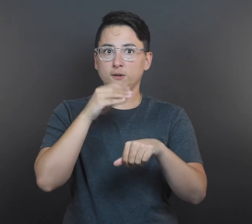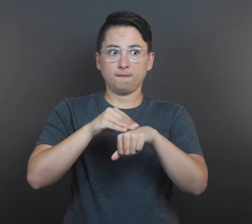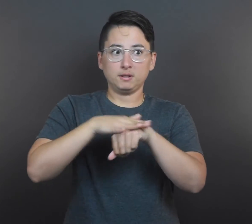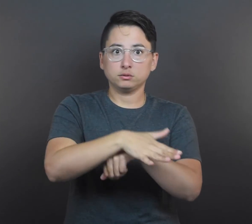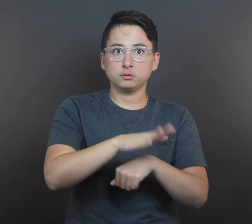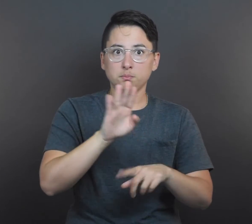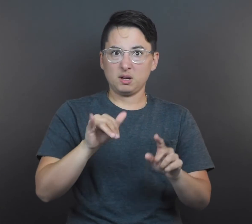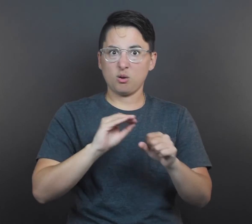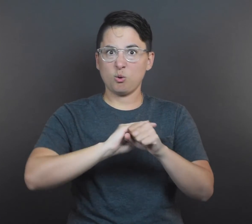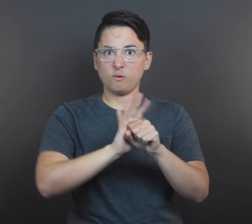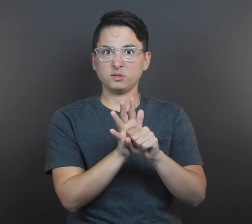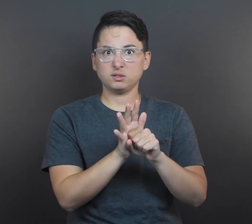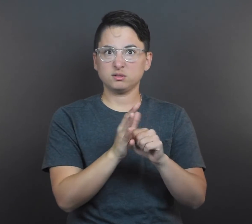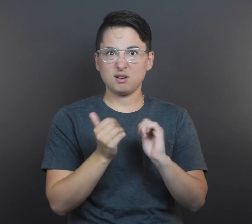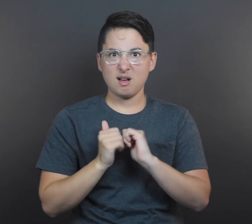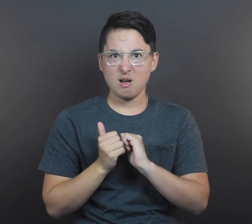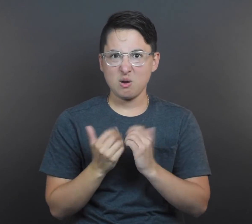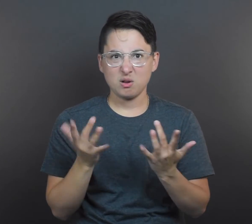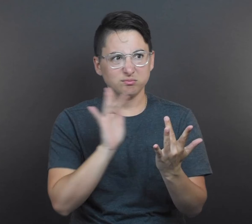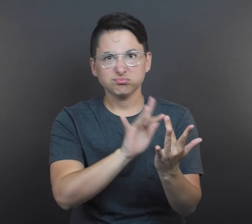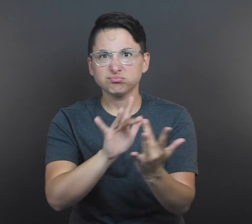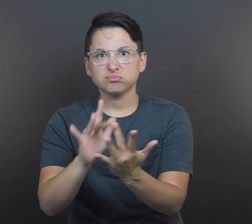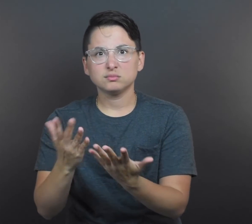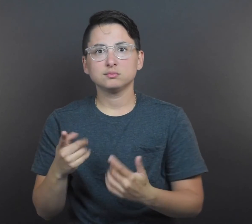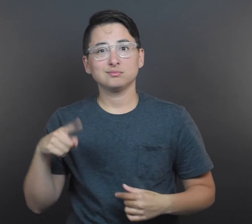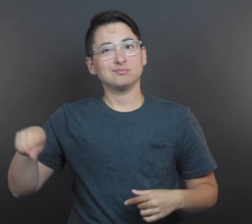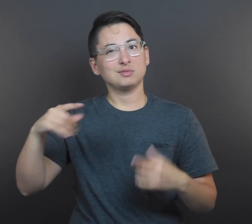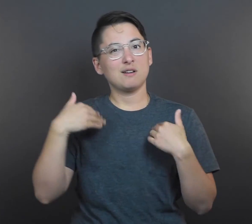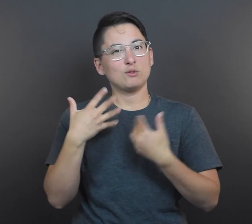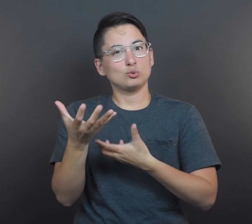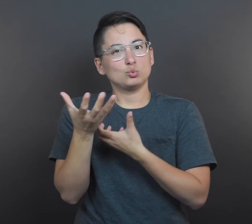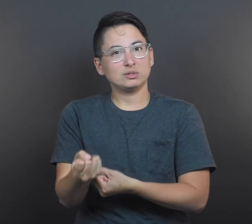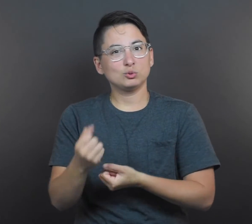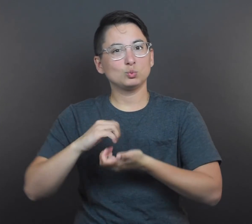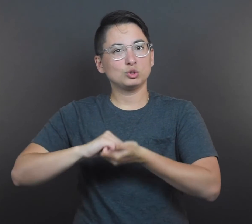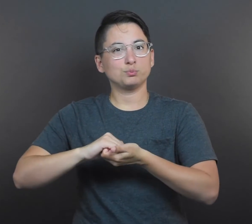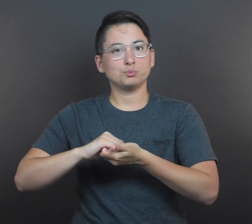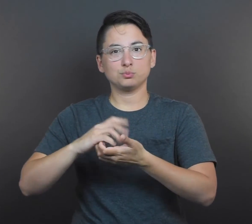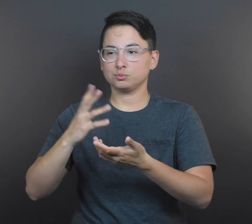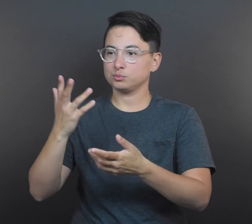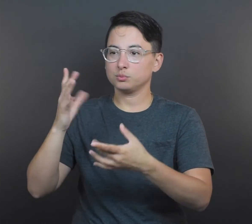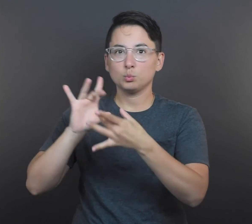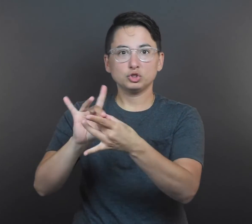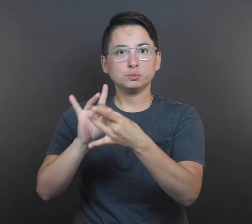and trusted relationships with various community partners prior to the pandemic.